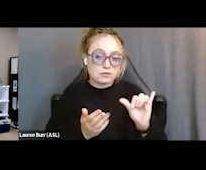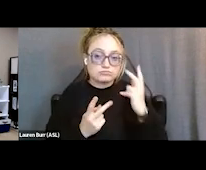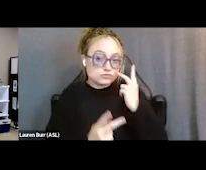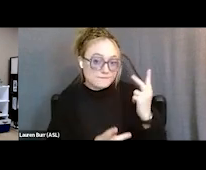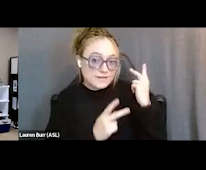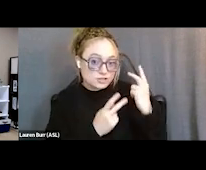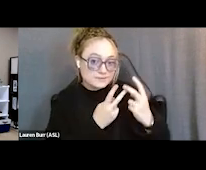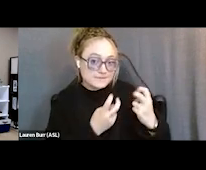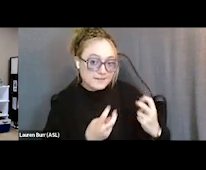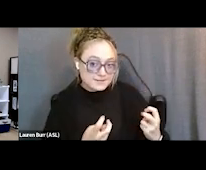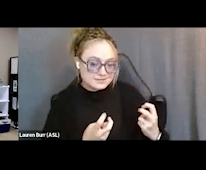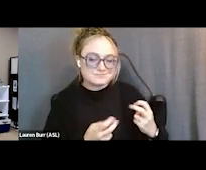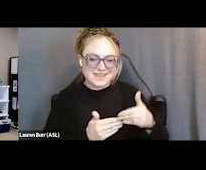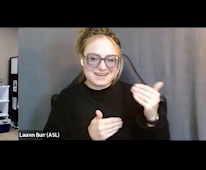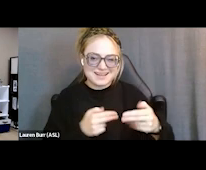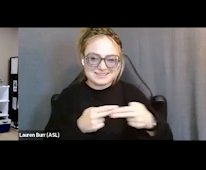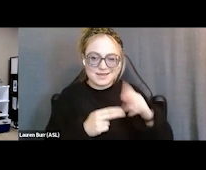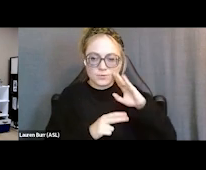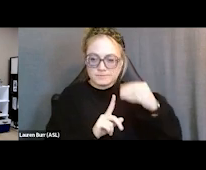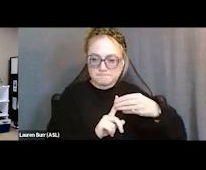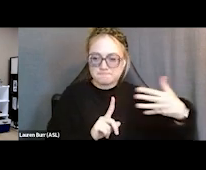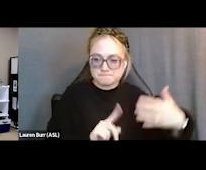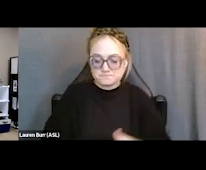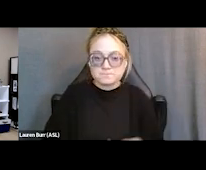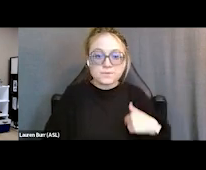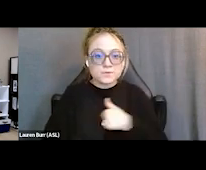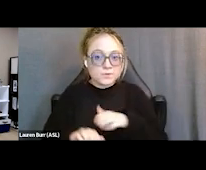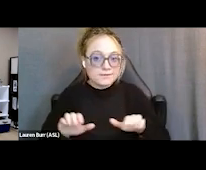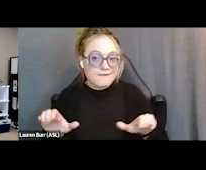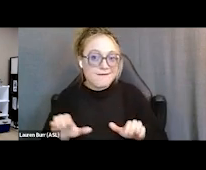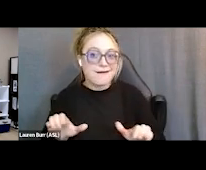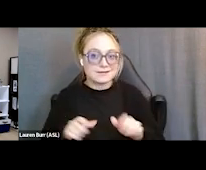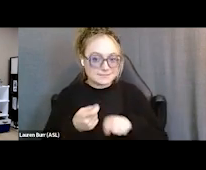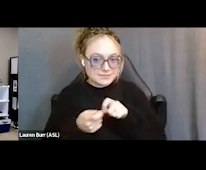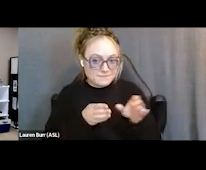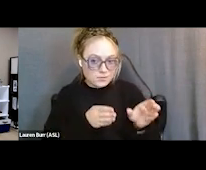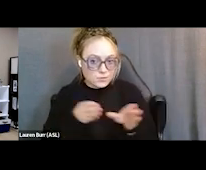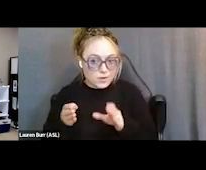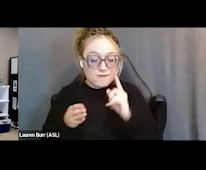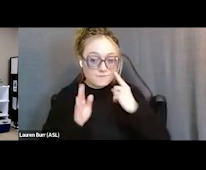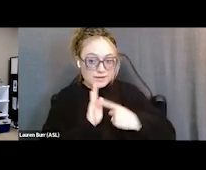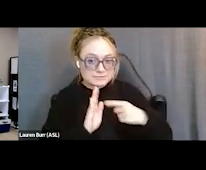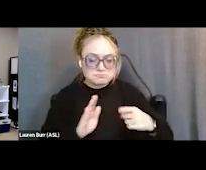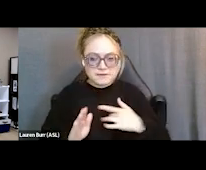We can also act in validating ways, like providing an extra blanket when they know they're feeling cold or providing a phone number